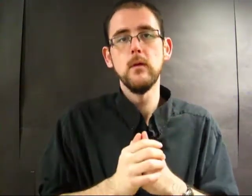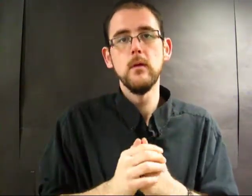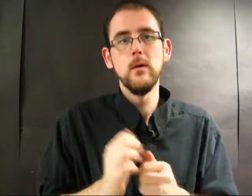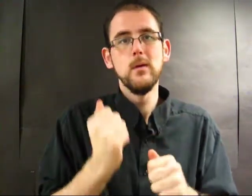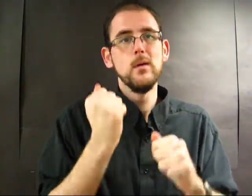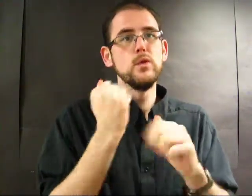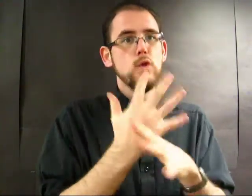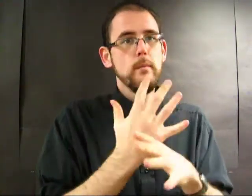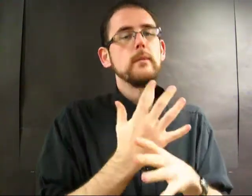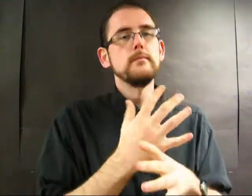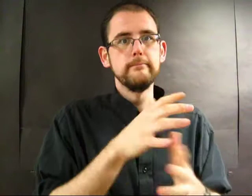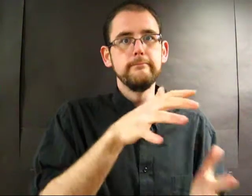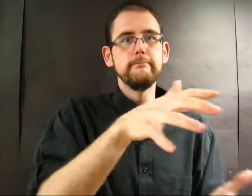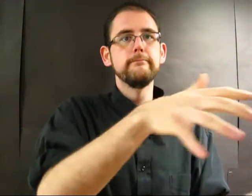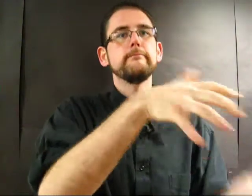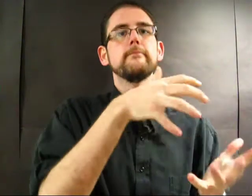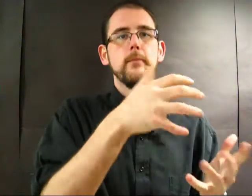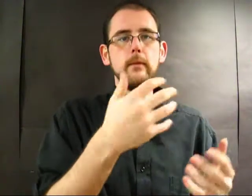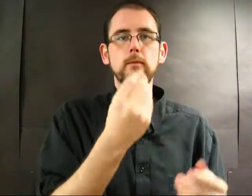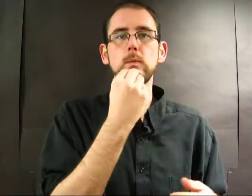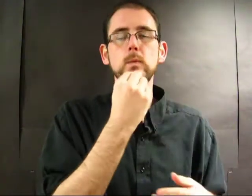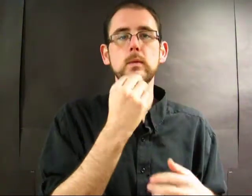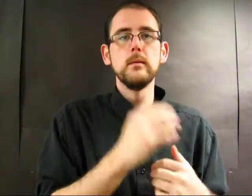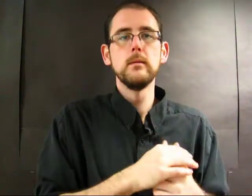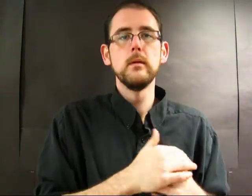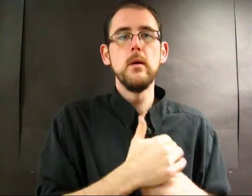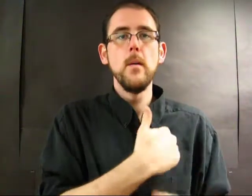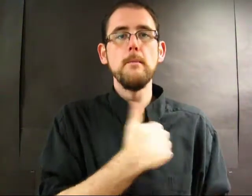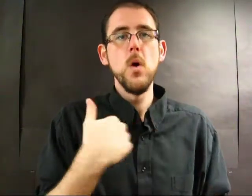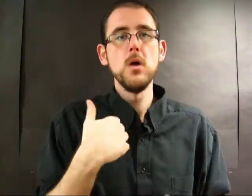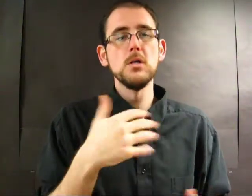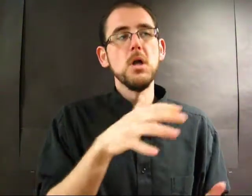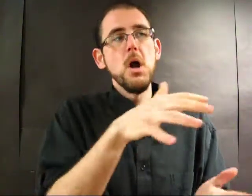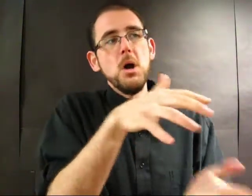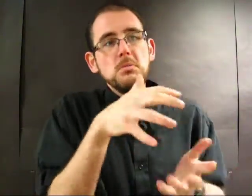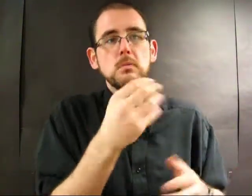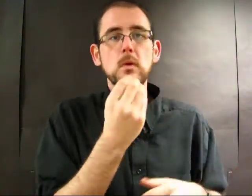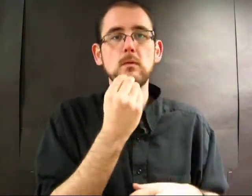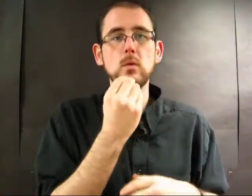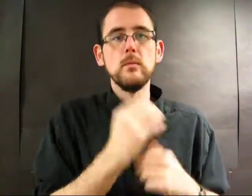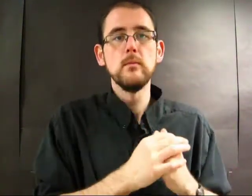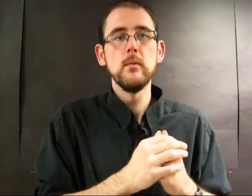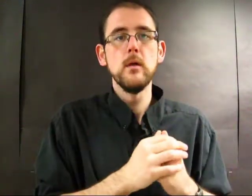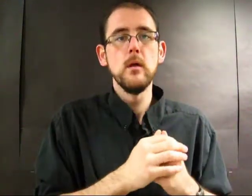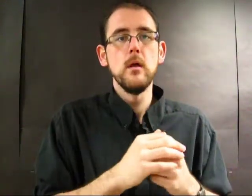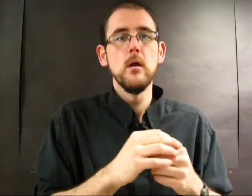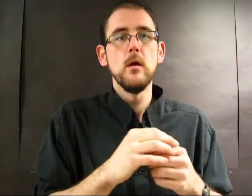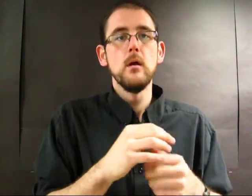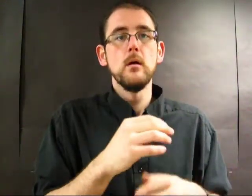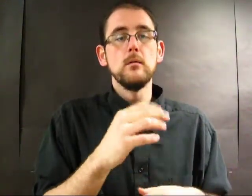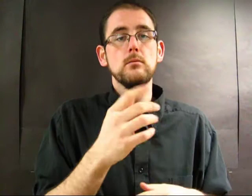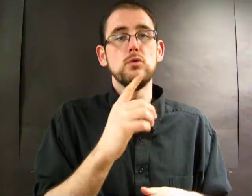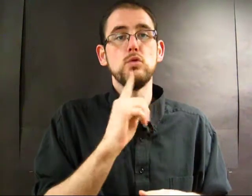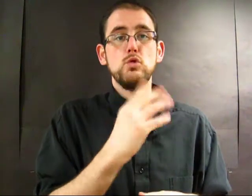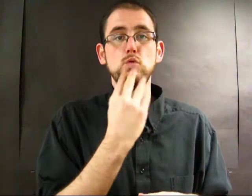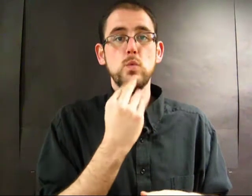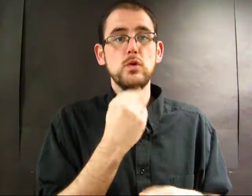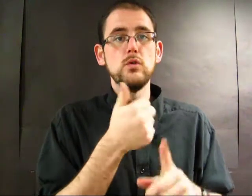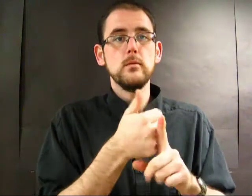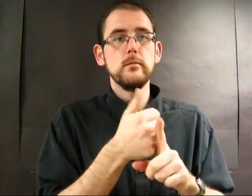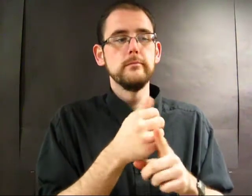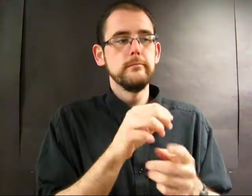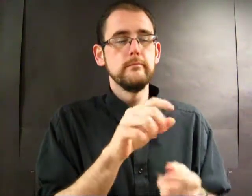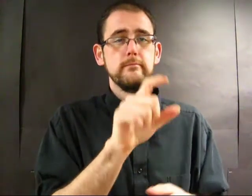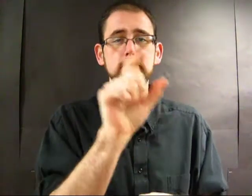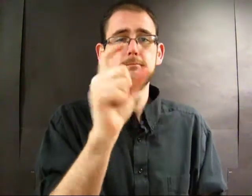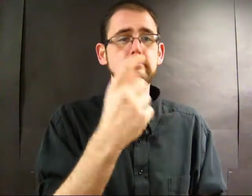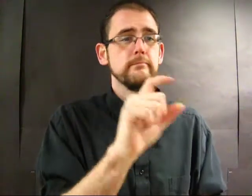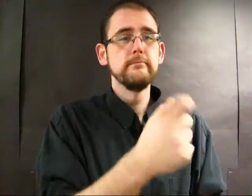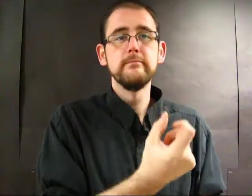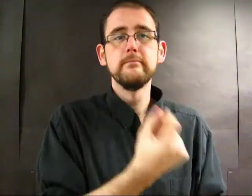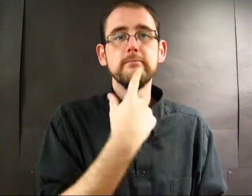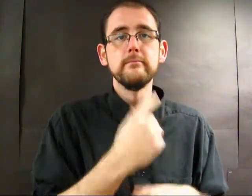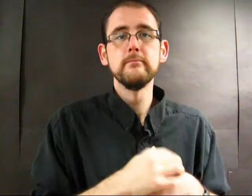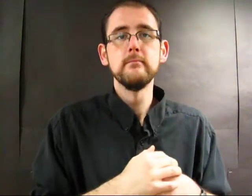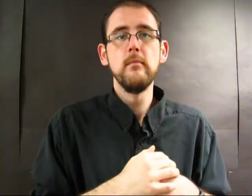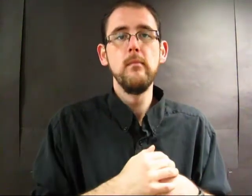German residents of Warsaw got quite a bit of food, Polish residents a little less, and Jews very little.